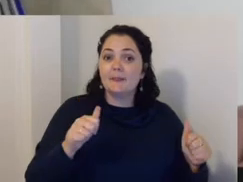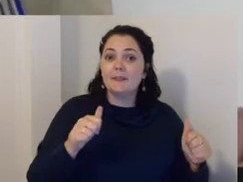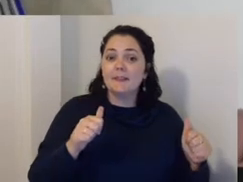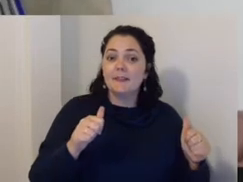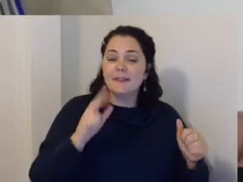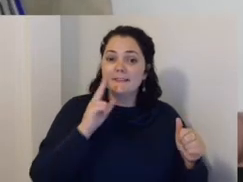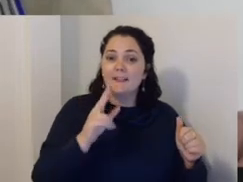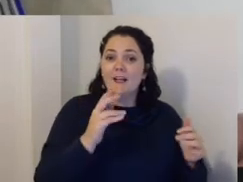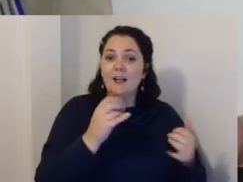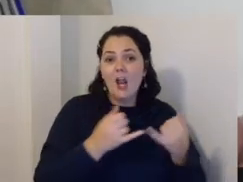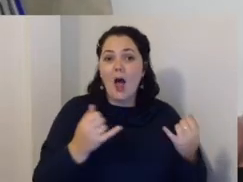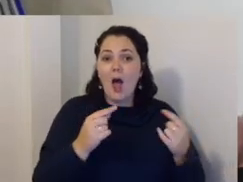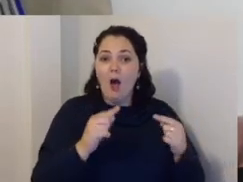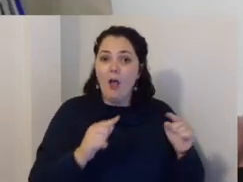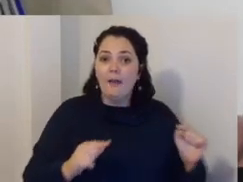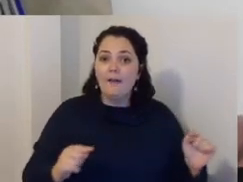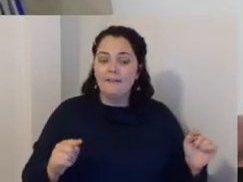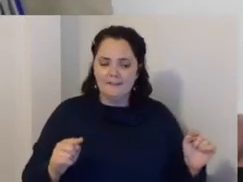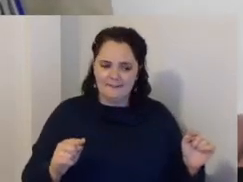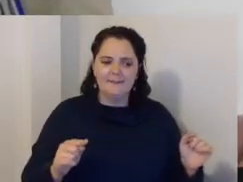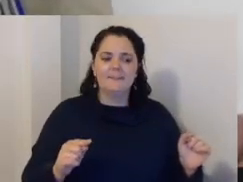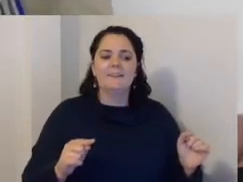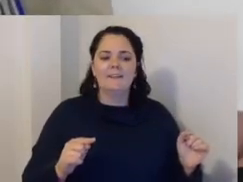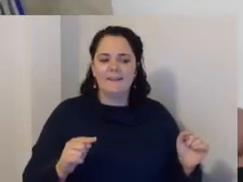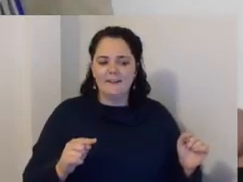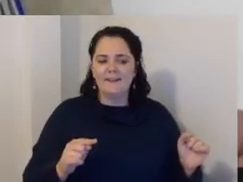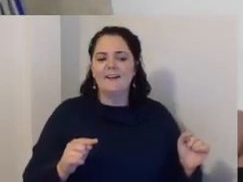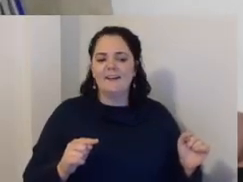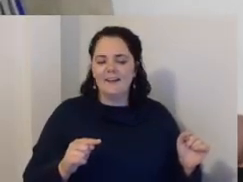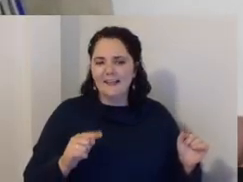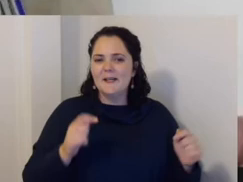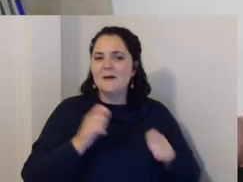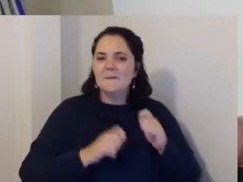see quite clearly that now the light is starting to lift out that you're going to see those lines